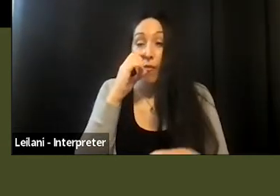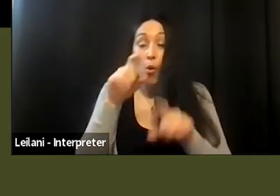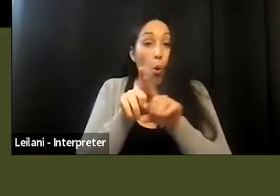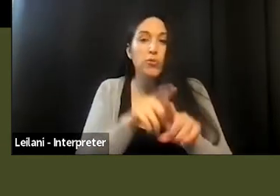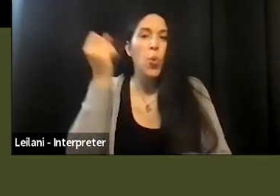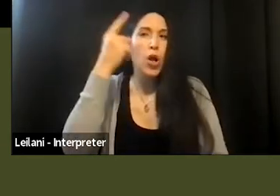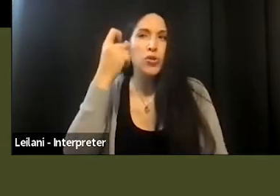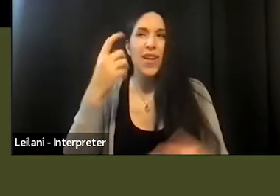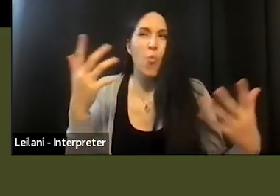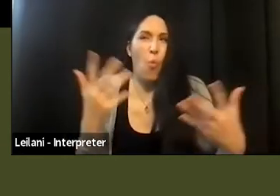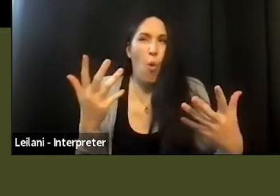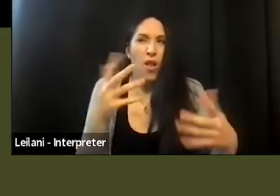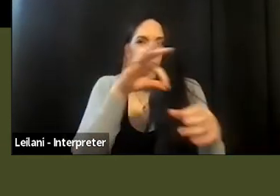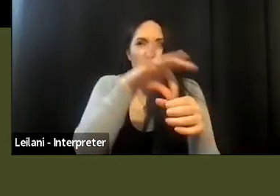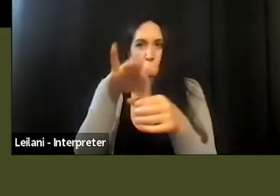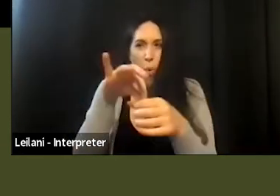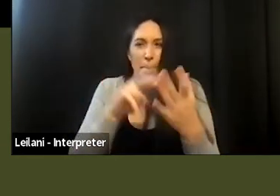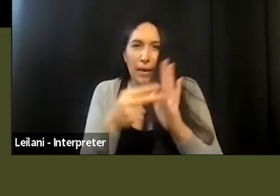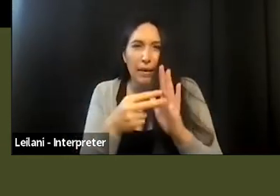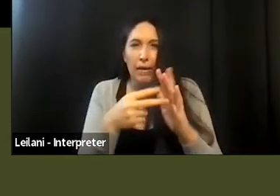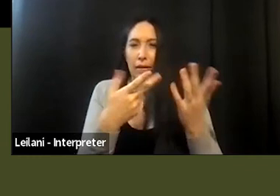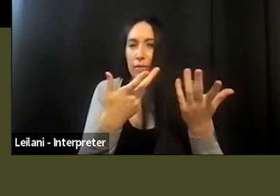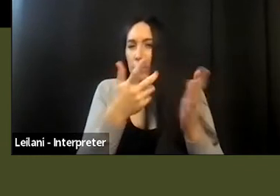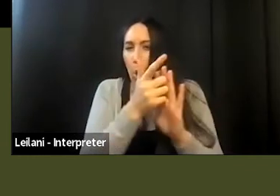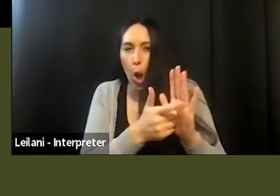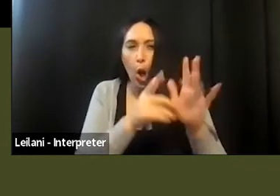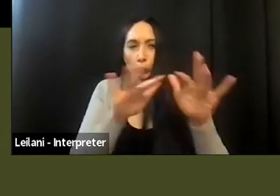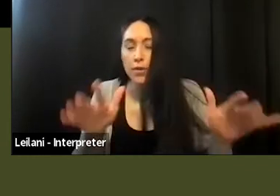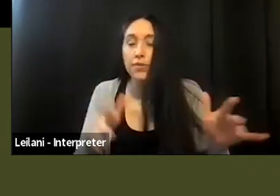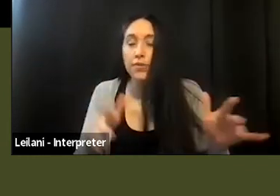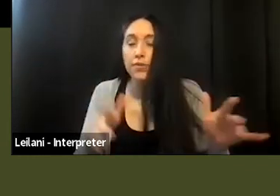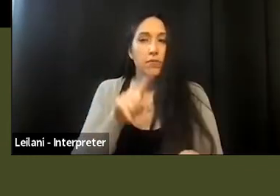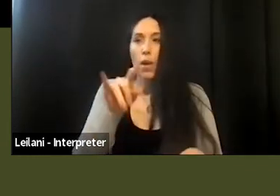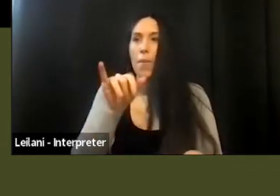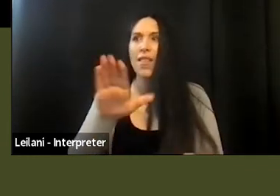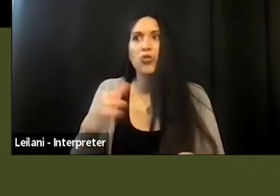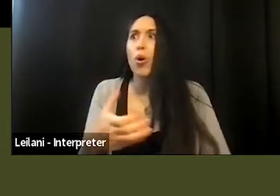But that to me is your super power is your ability to vote and only vote for people